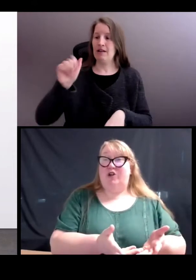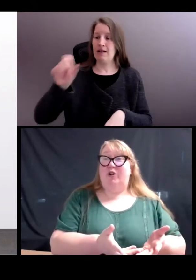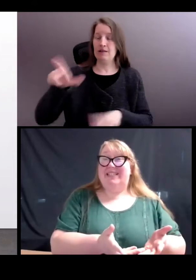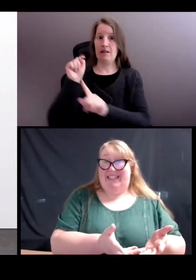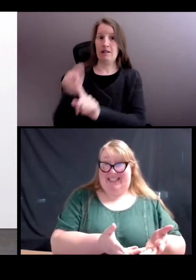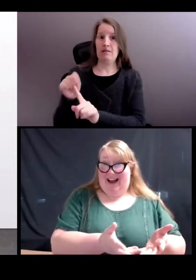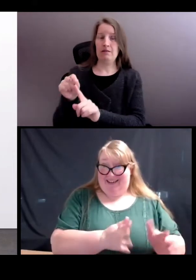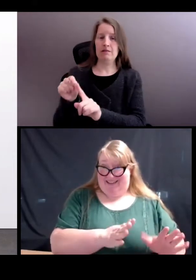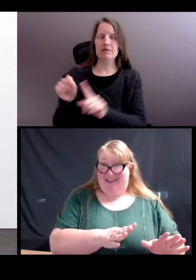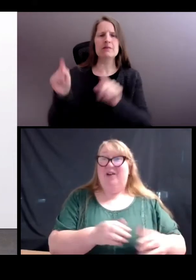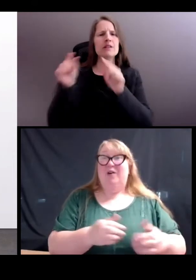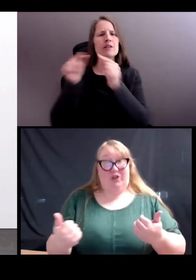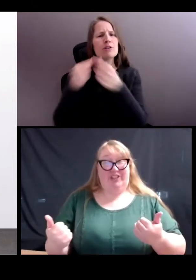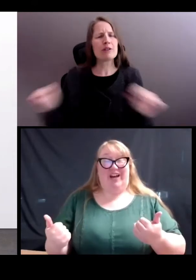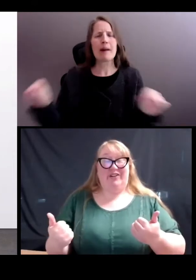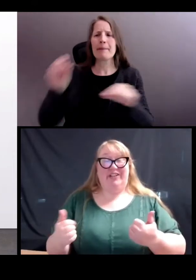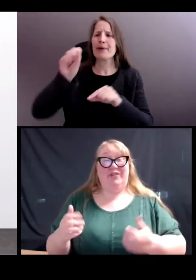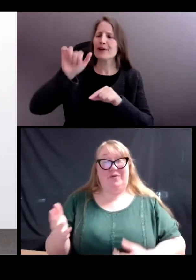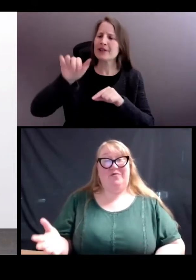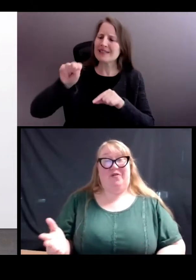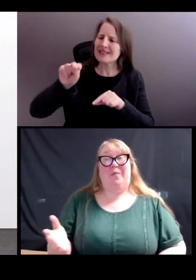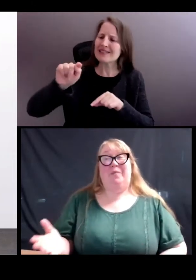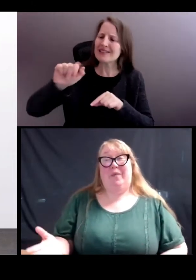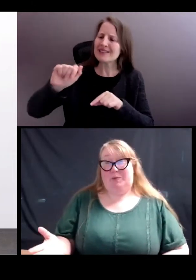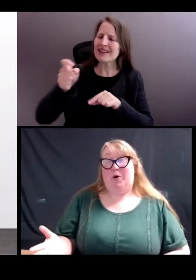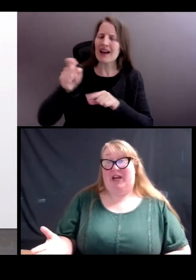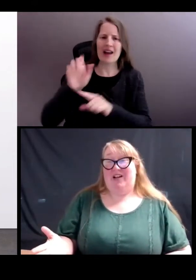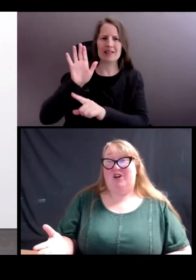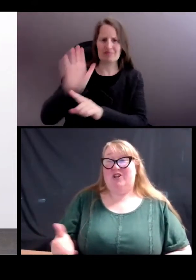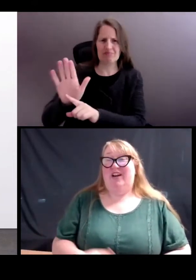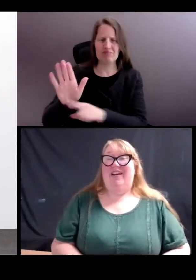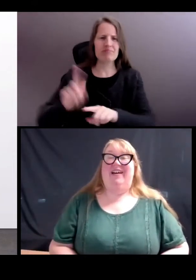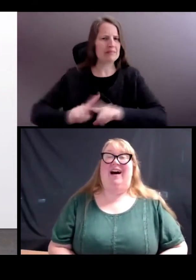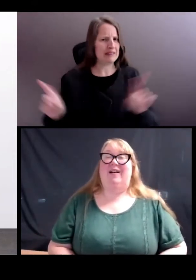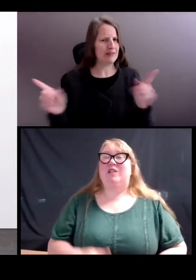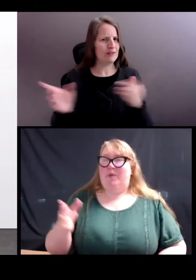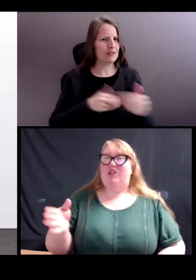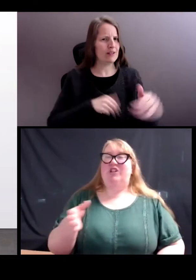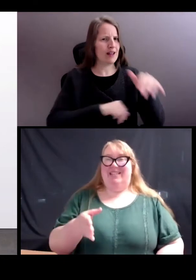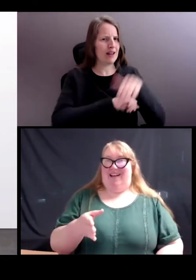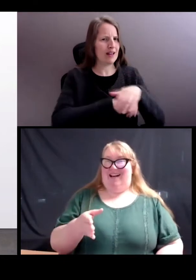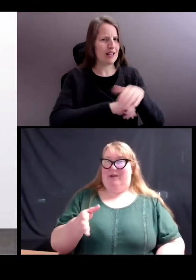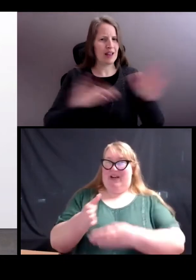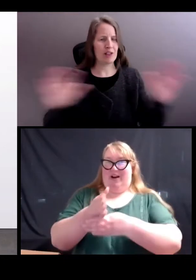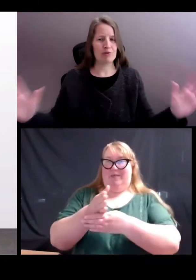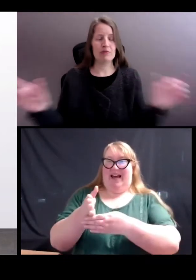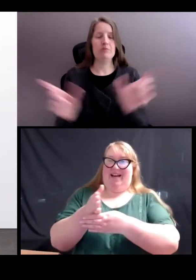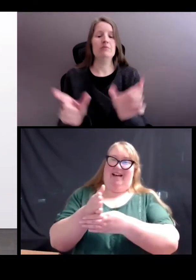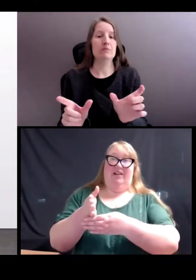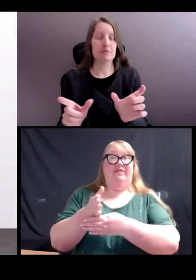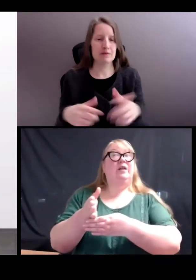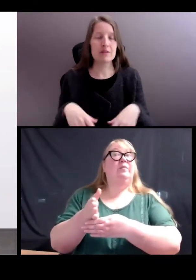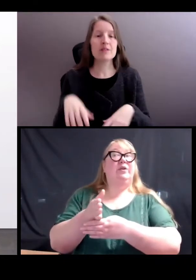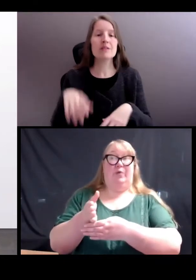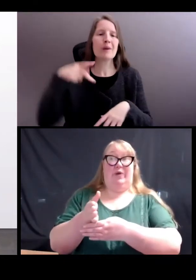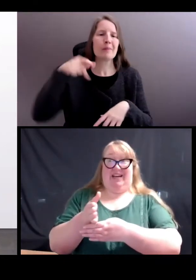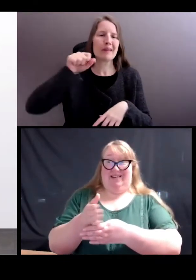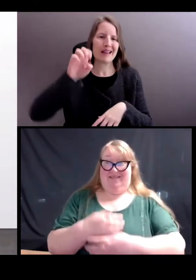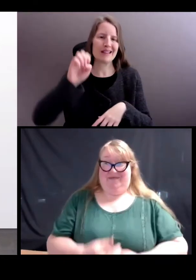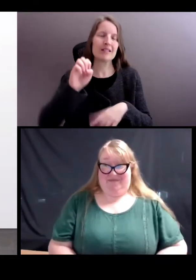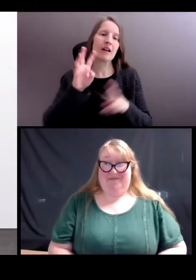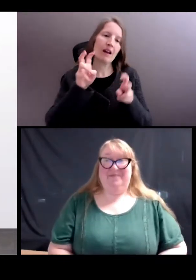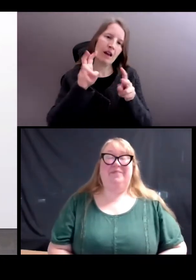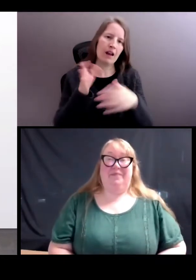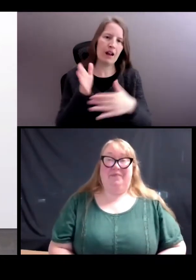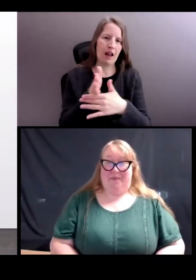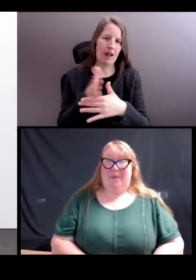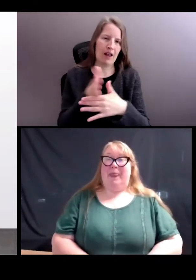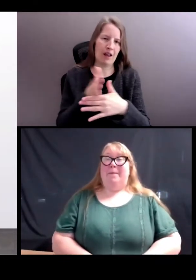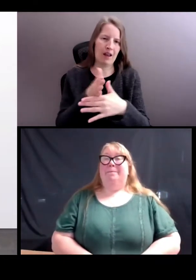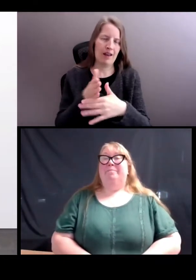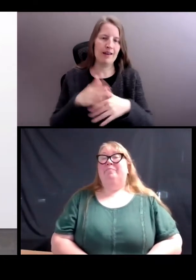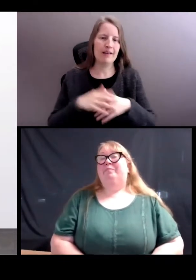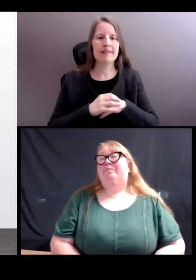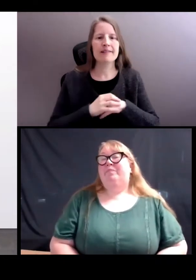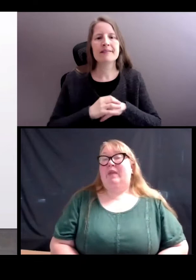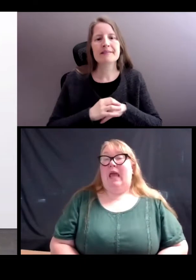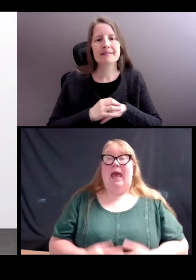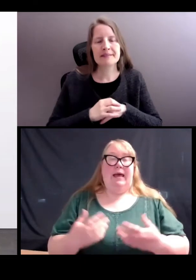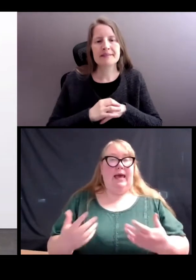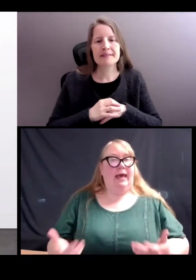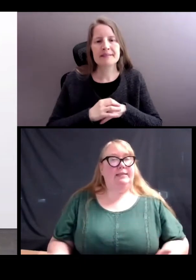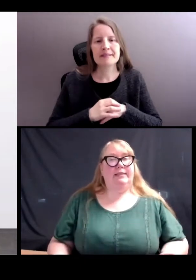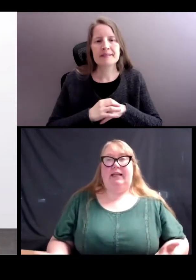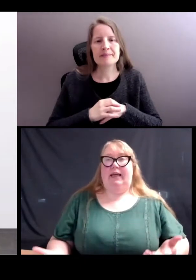and syntax which is different from spoken English Pidgin sign is in between And sign